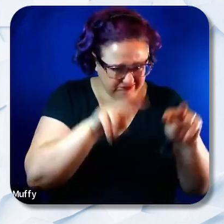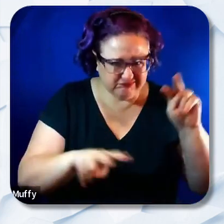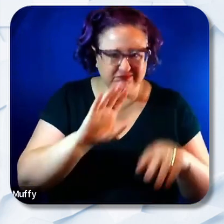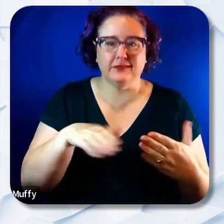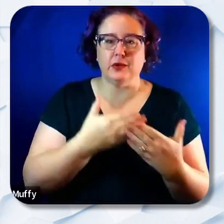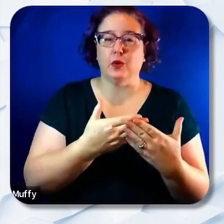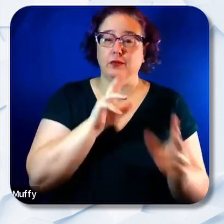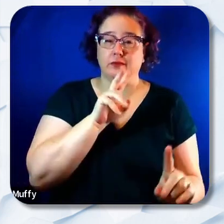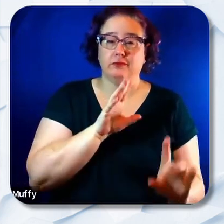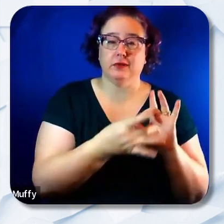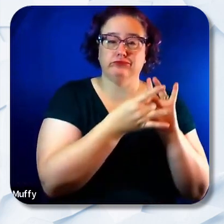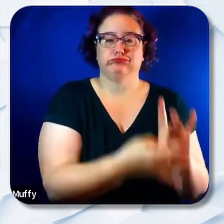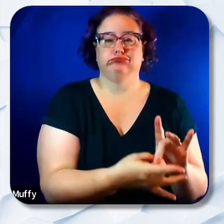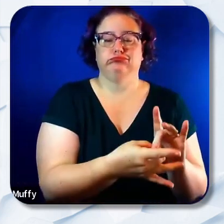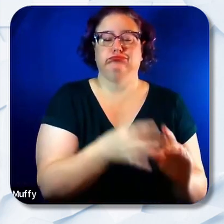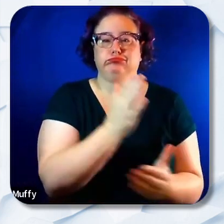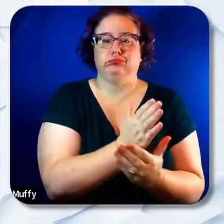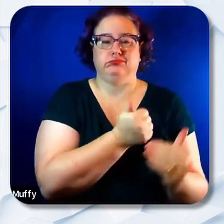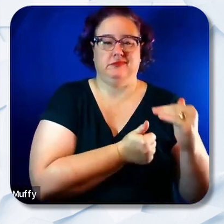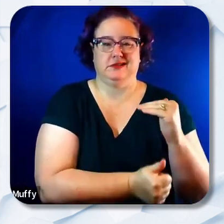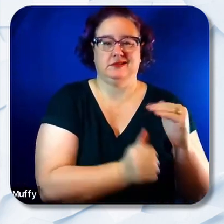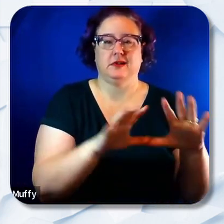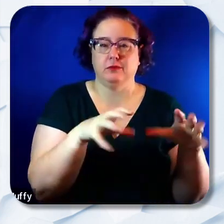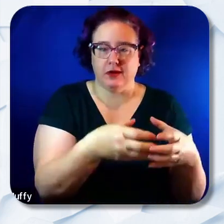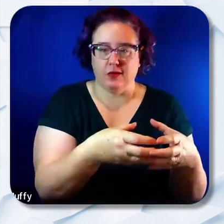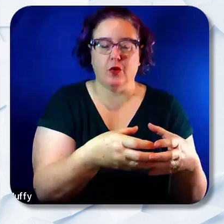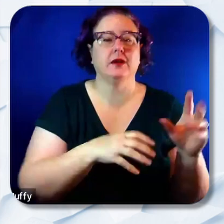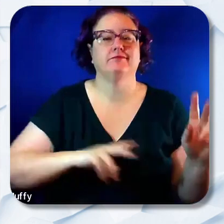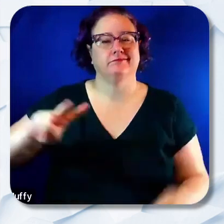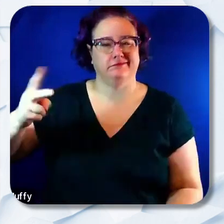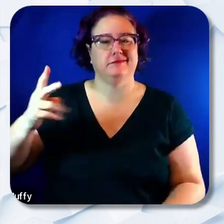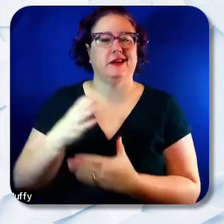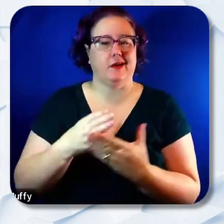This is the second part of the final summary screen that they will see.